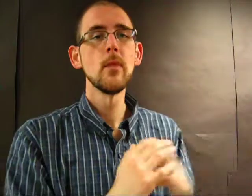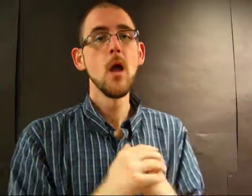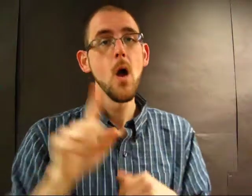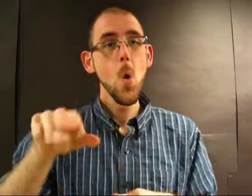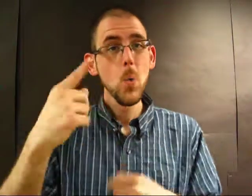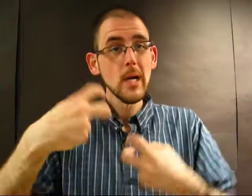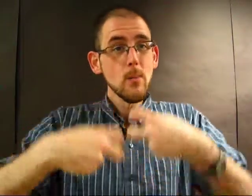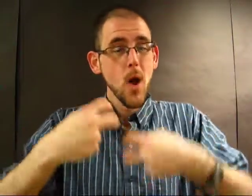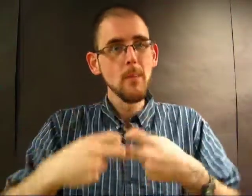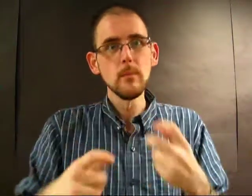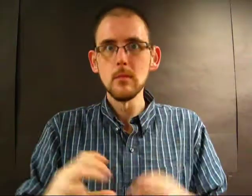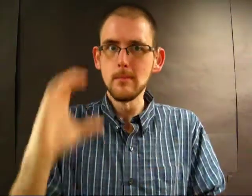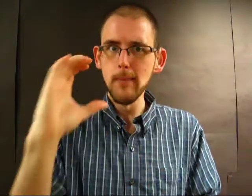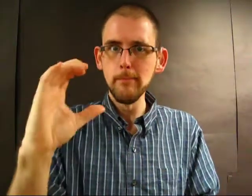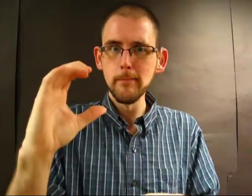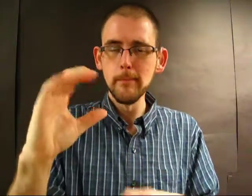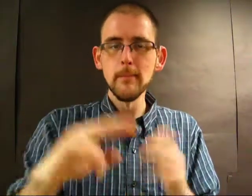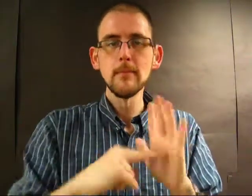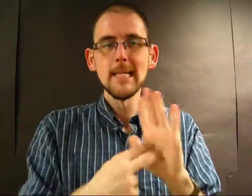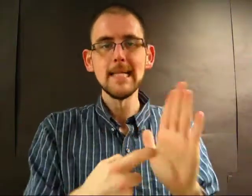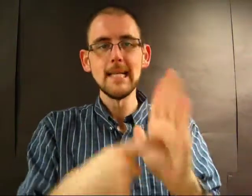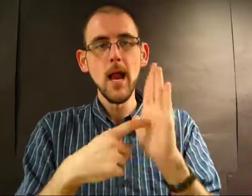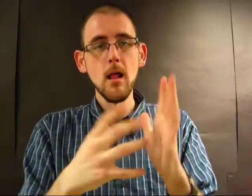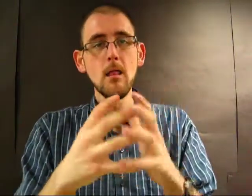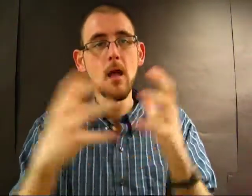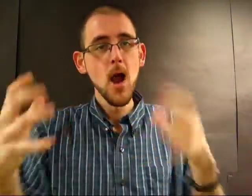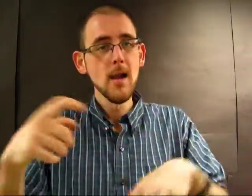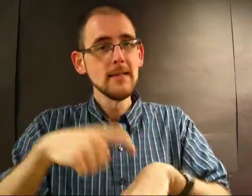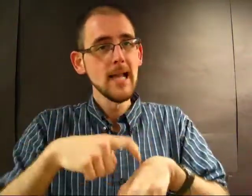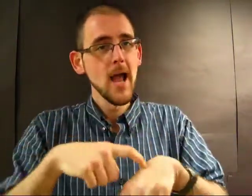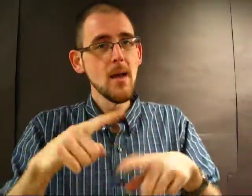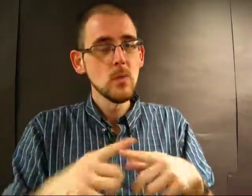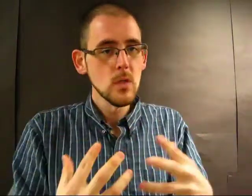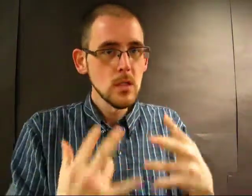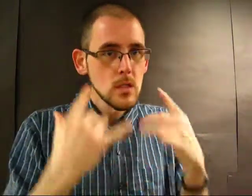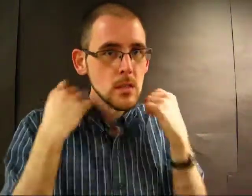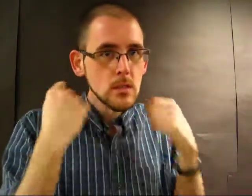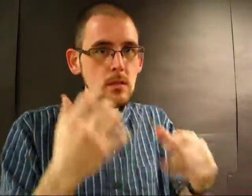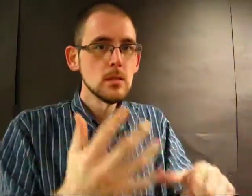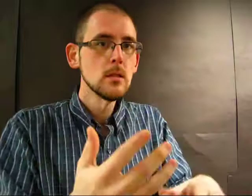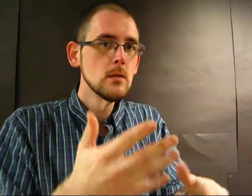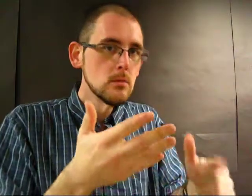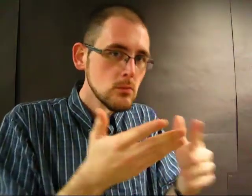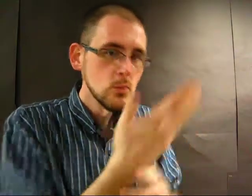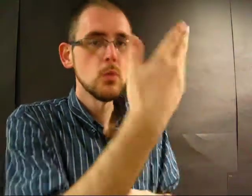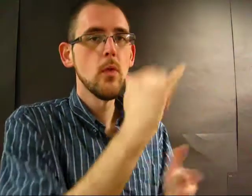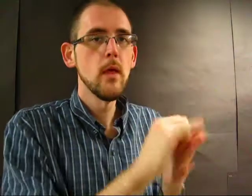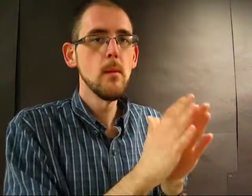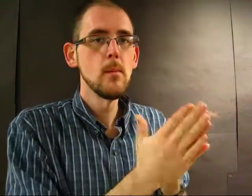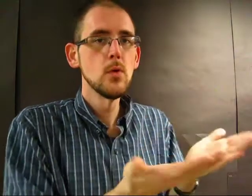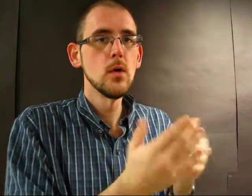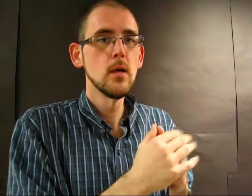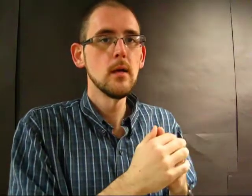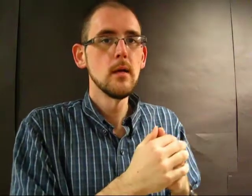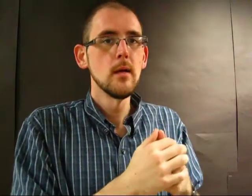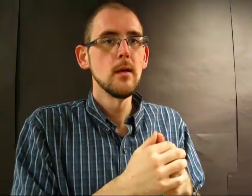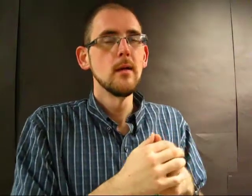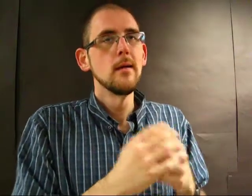The only problem is that it's a big book, which of course means it takes a long time to get through.